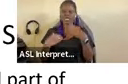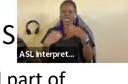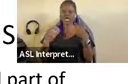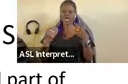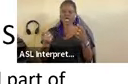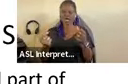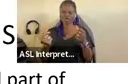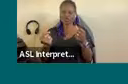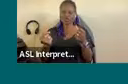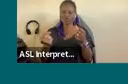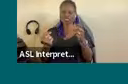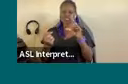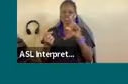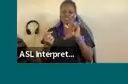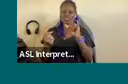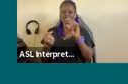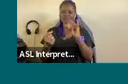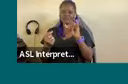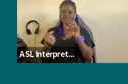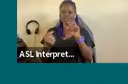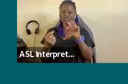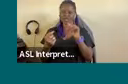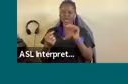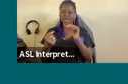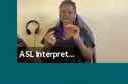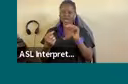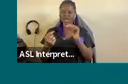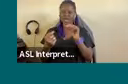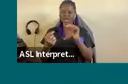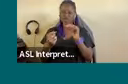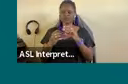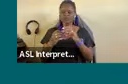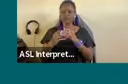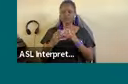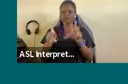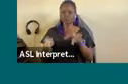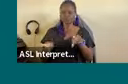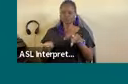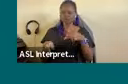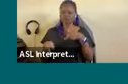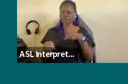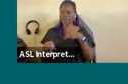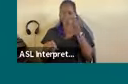And what I'd like to share with you today are the plans for the department as we